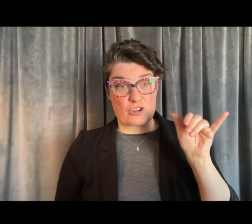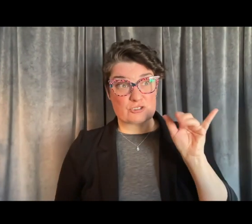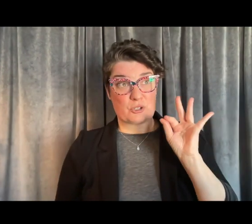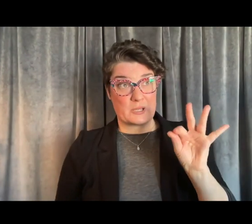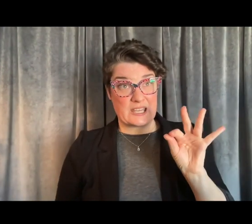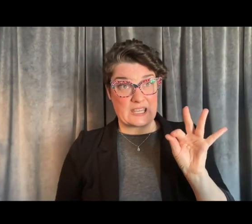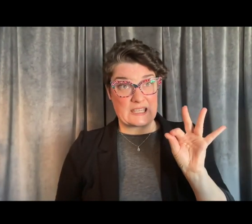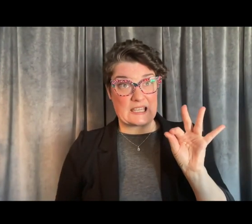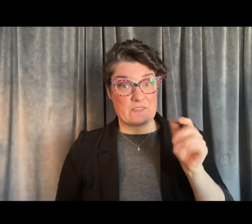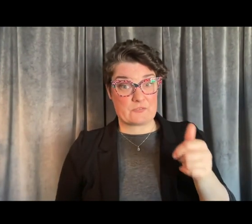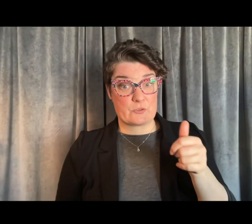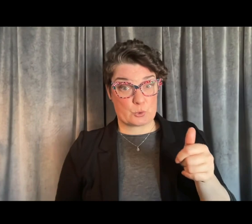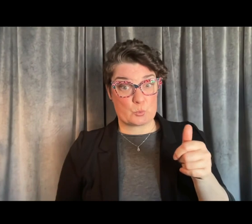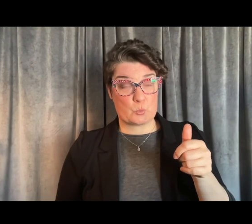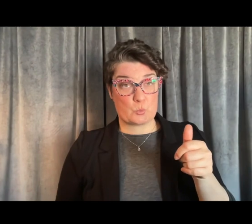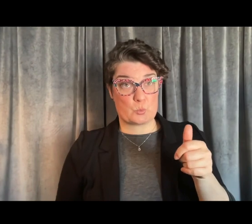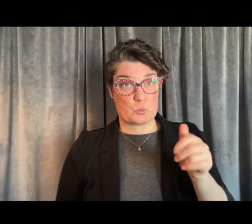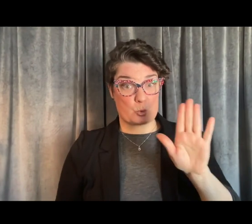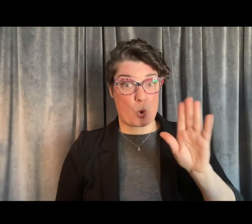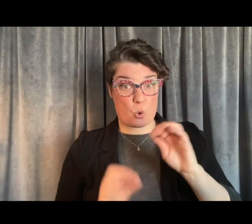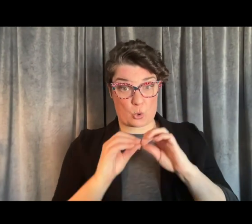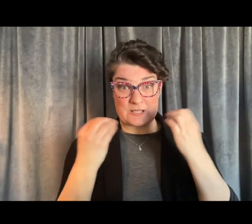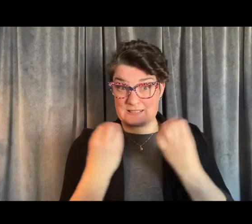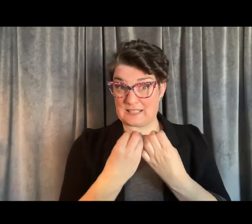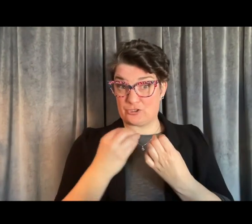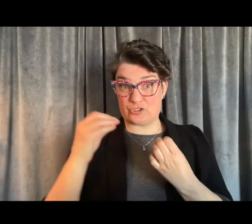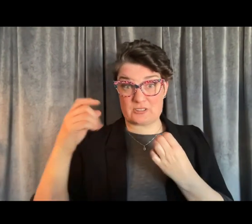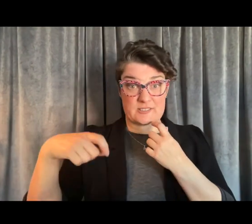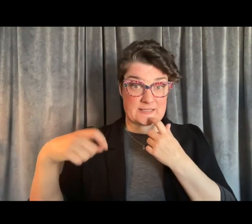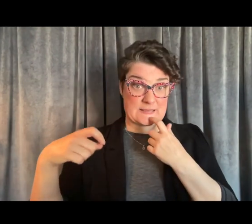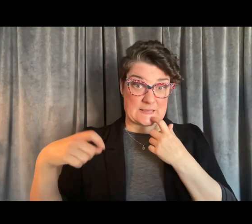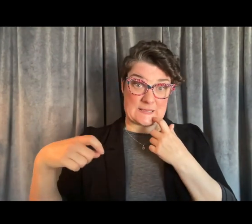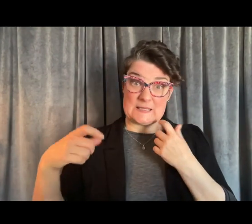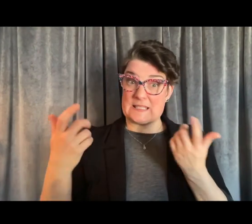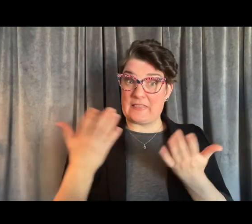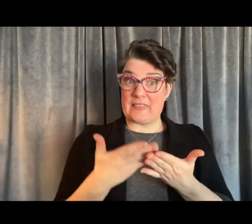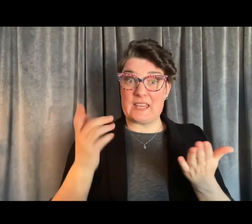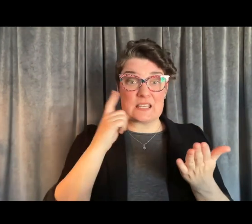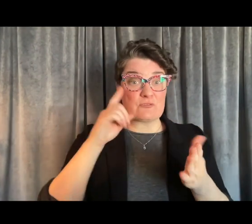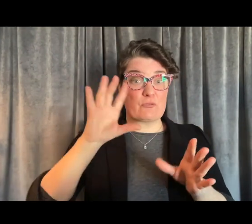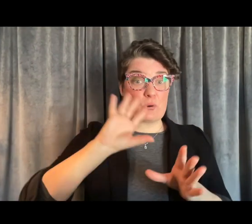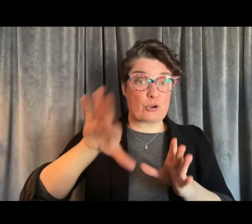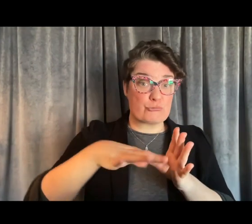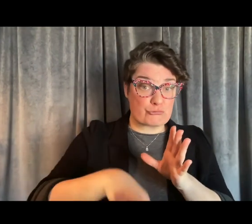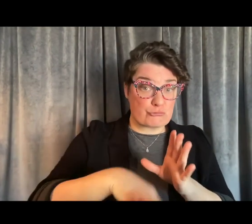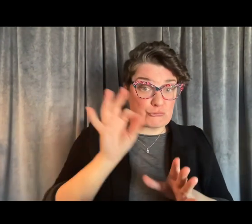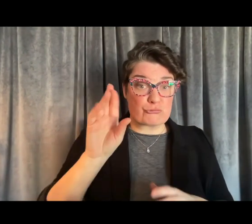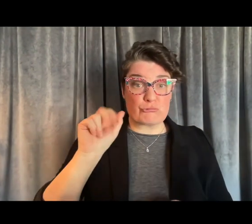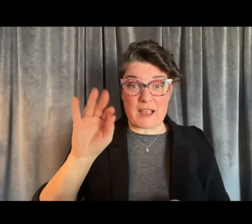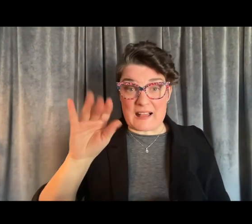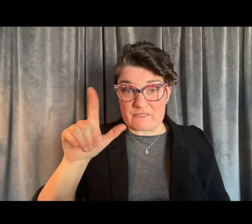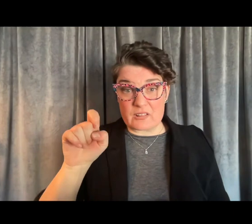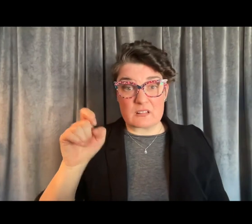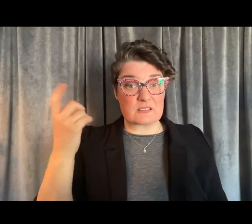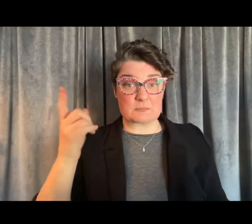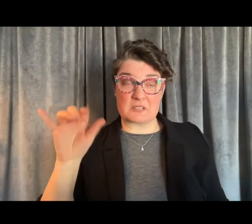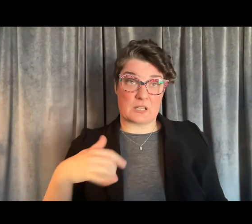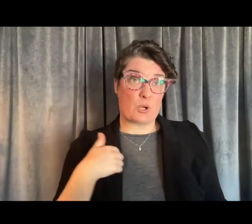also if you are an organization that needs some raffle items or anything